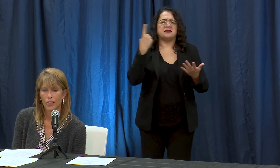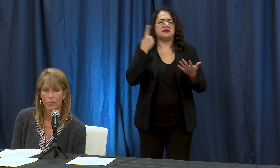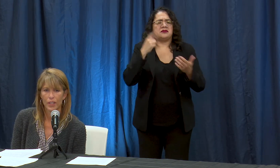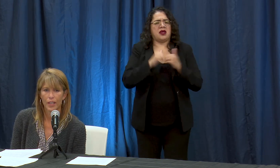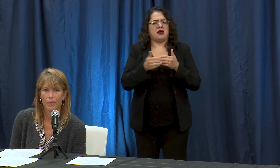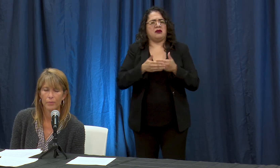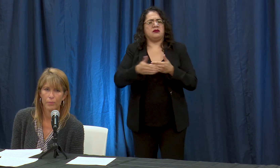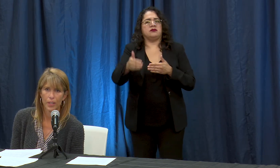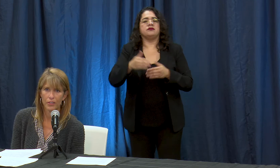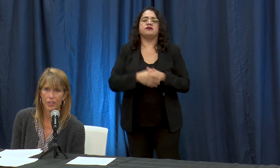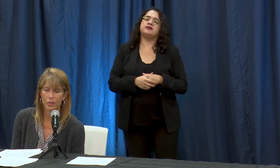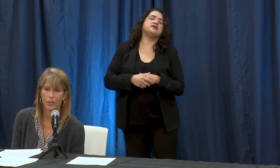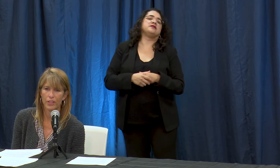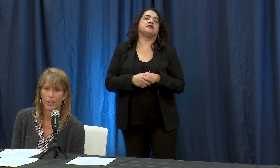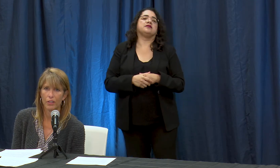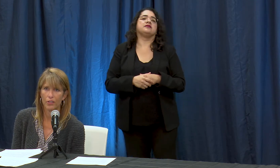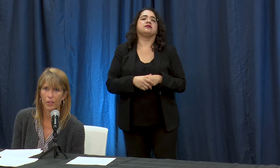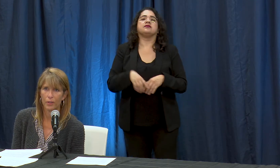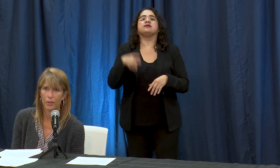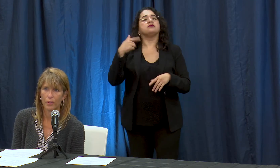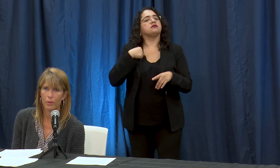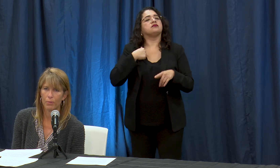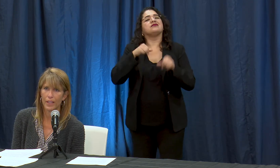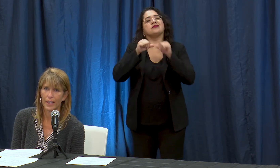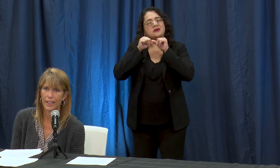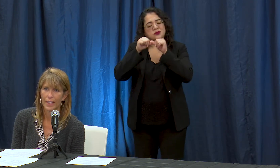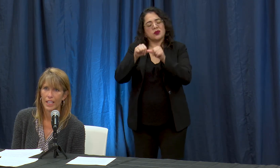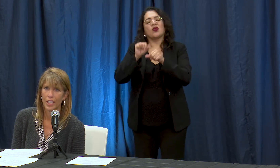So we can we continue to work very closely with people. I think